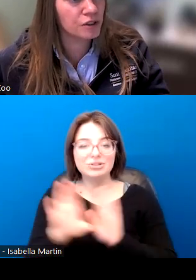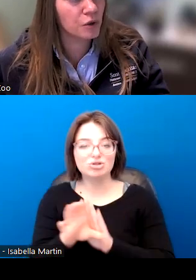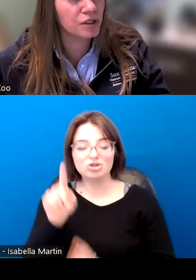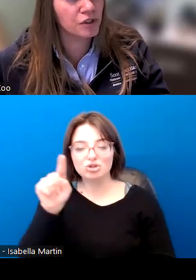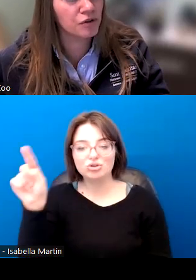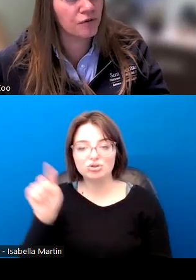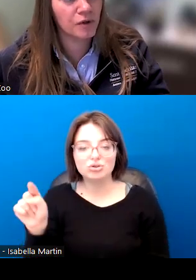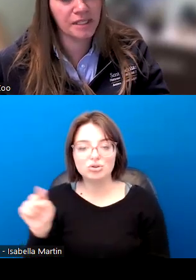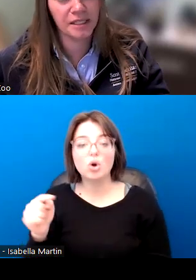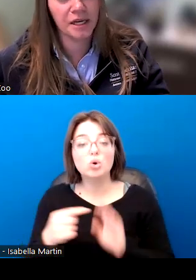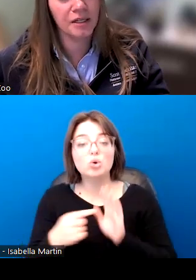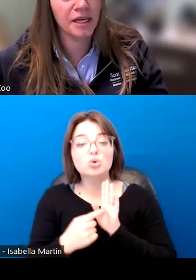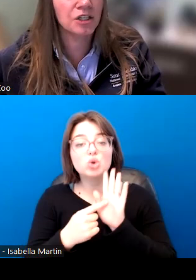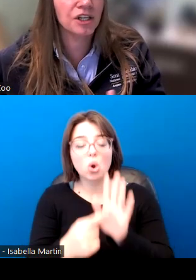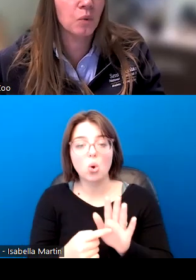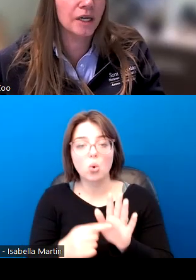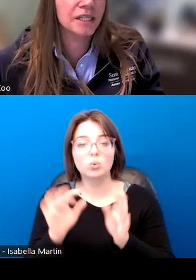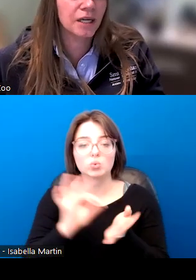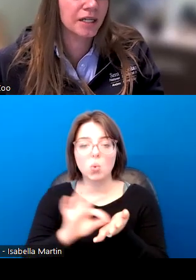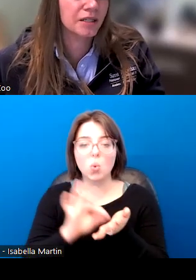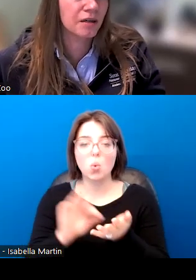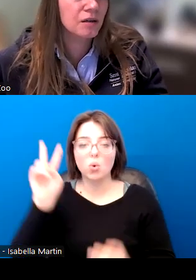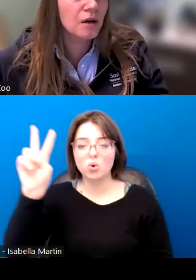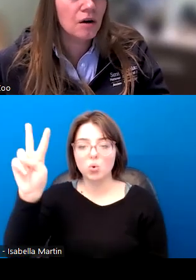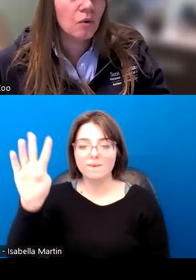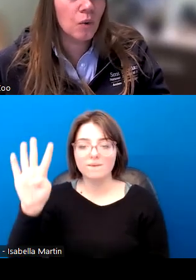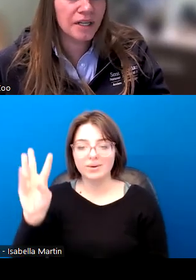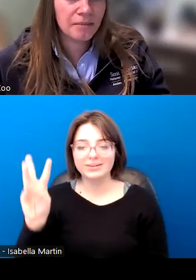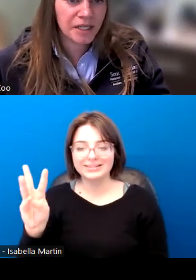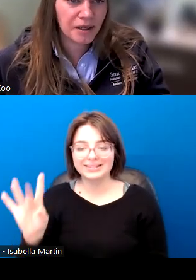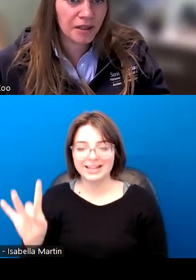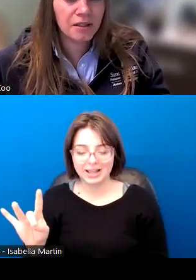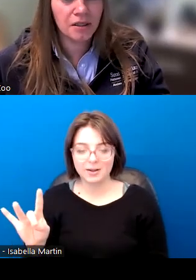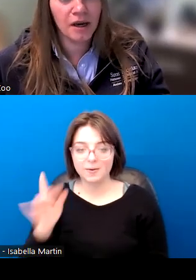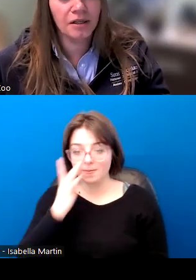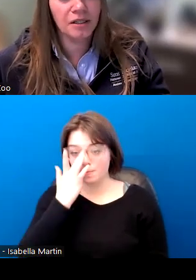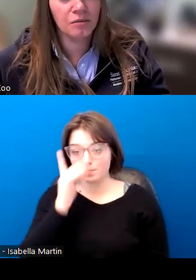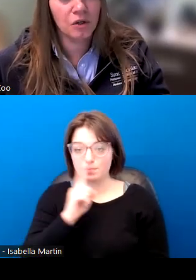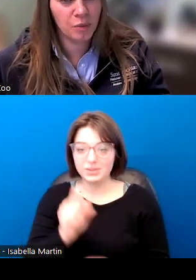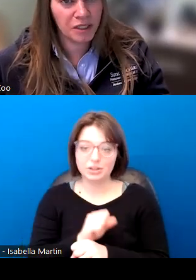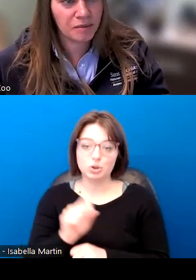scores of two four six and eight. It's actually a one to nine scale one is emaciated nine is obese